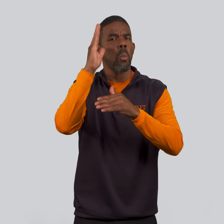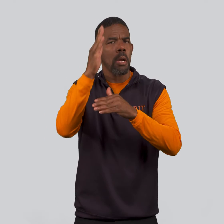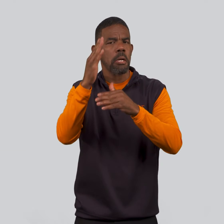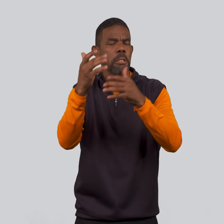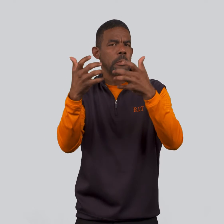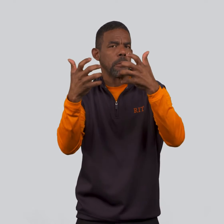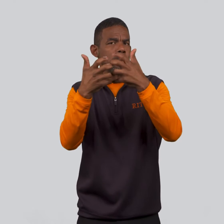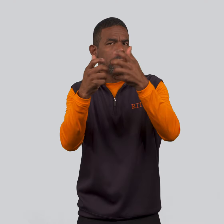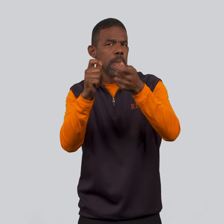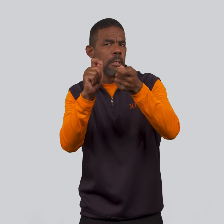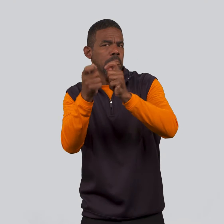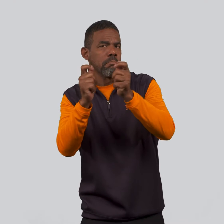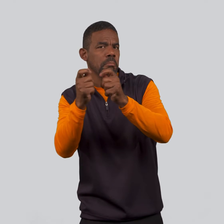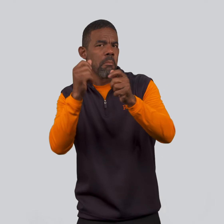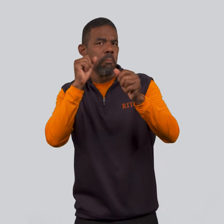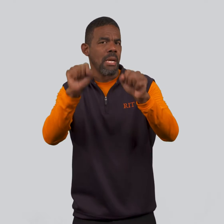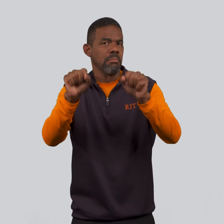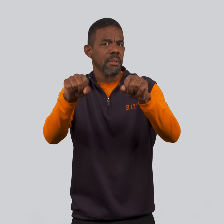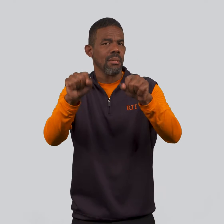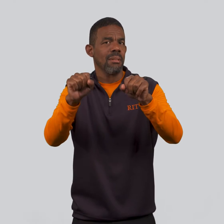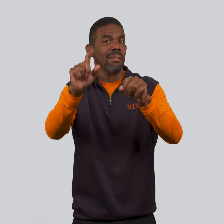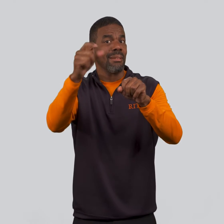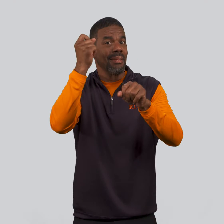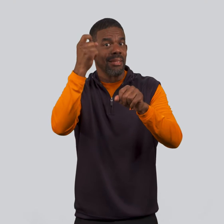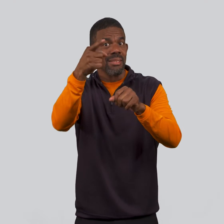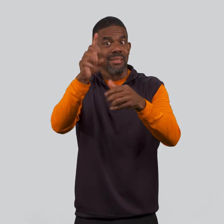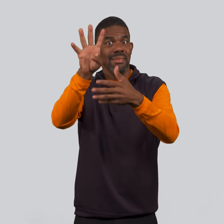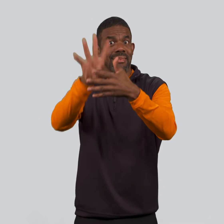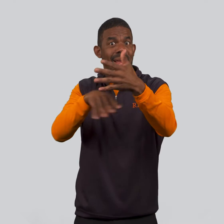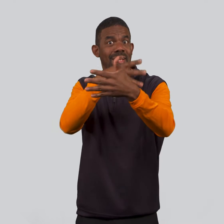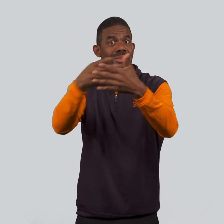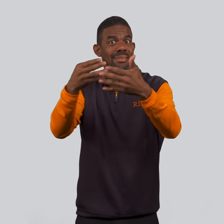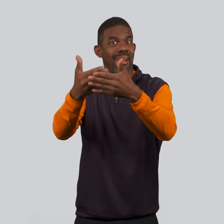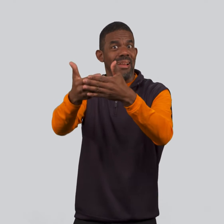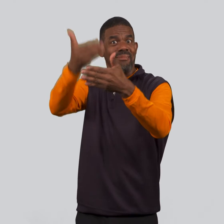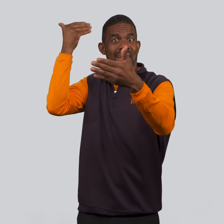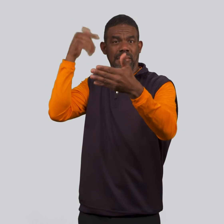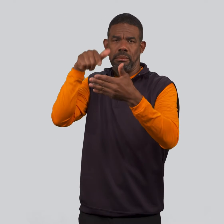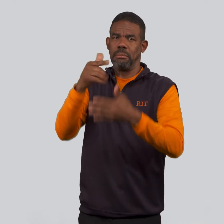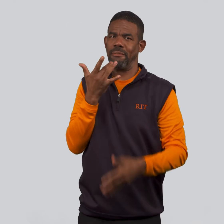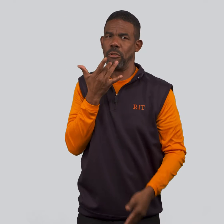Walk-ins will be accommodated as possible;